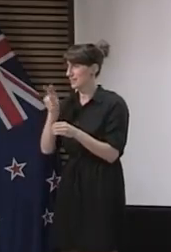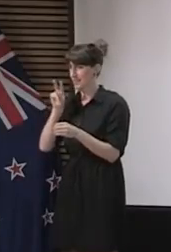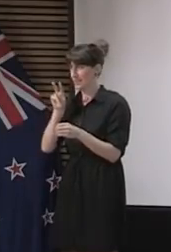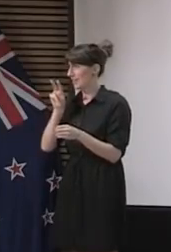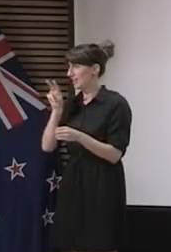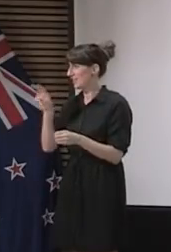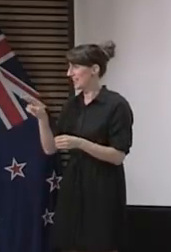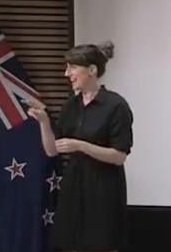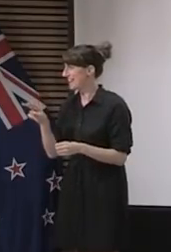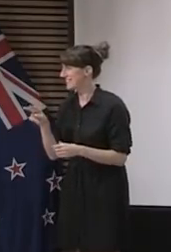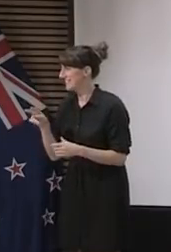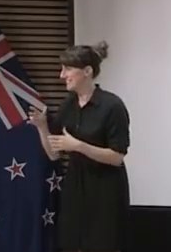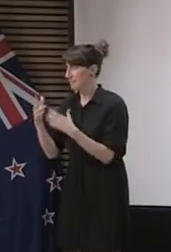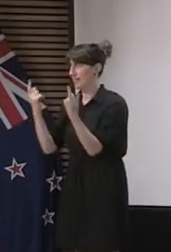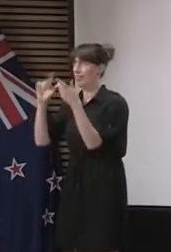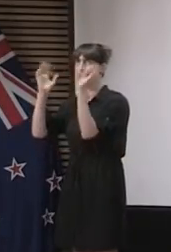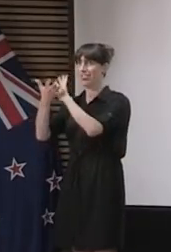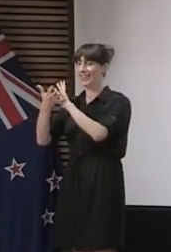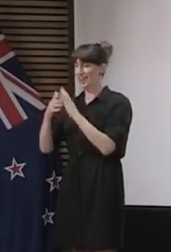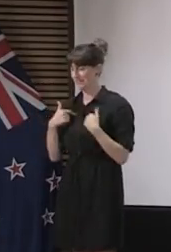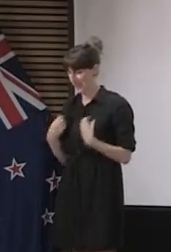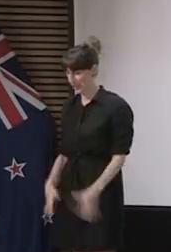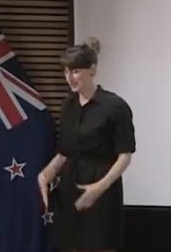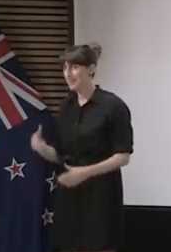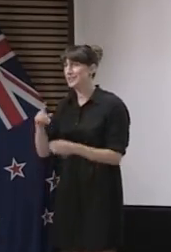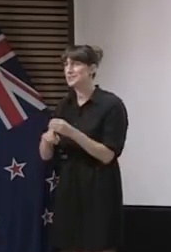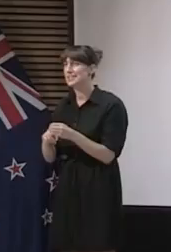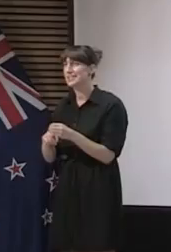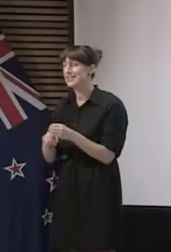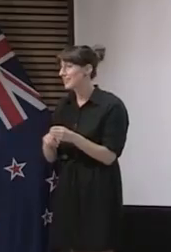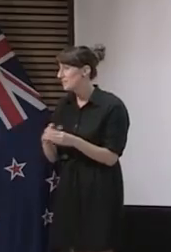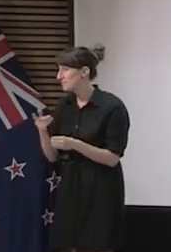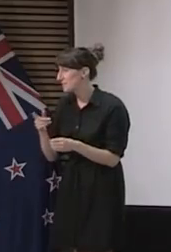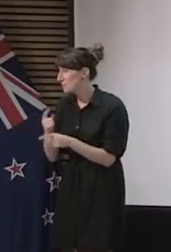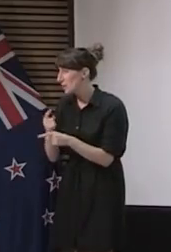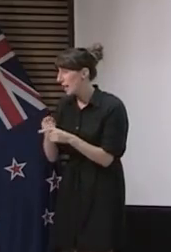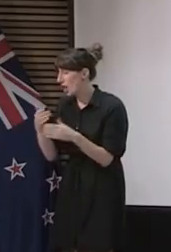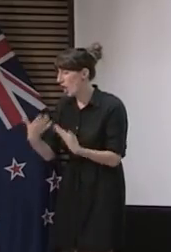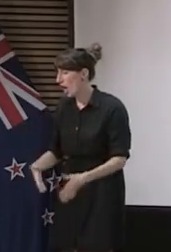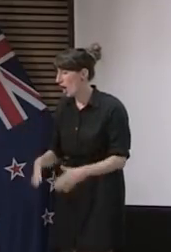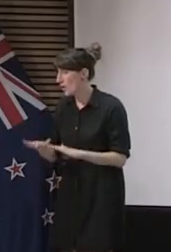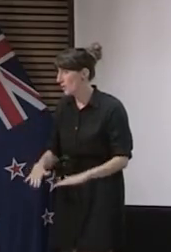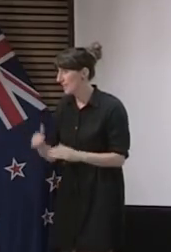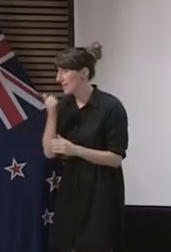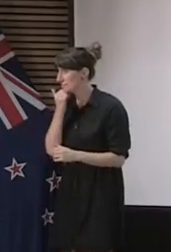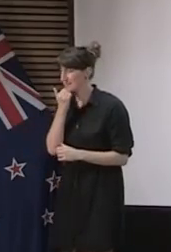Verylow numbers >> We are now experiencing avery low number